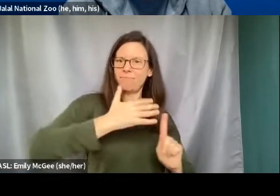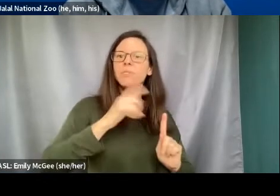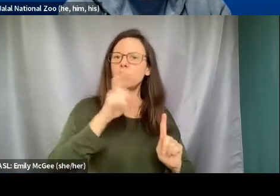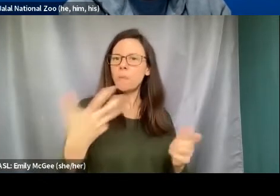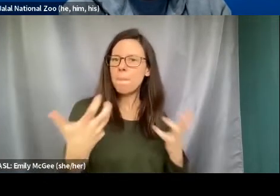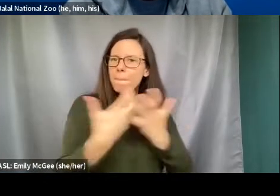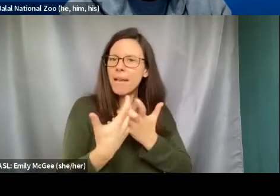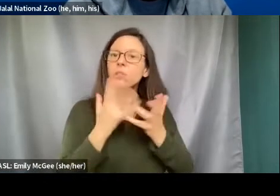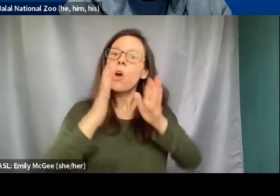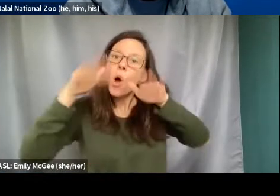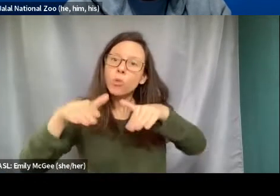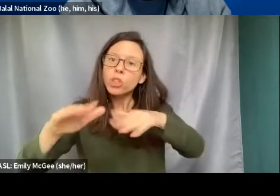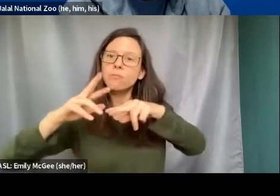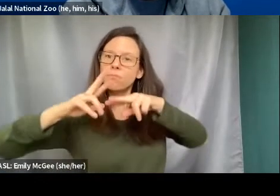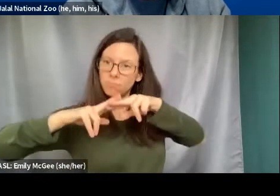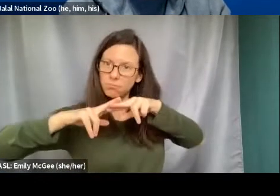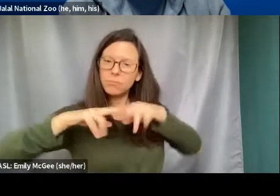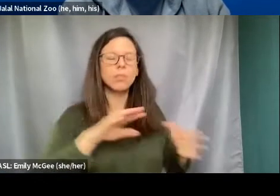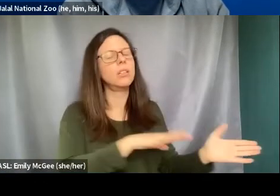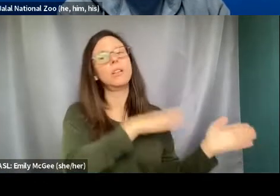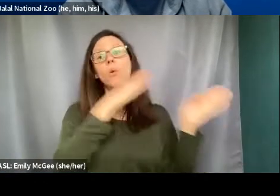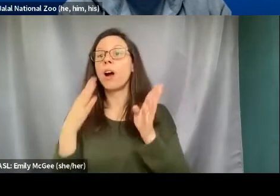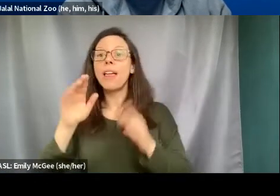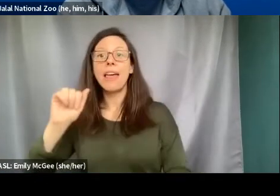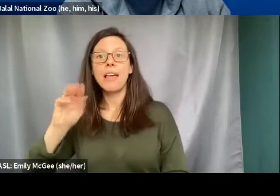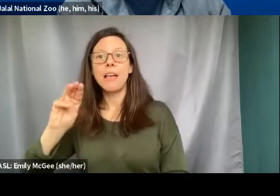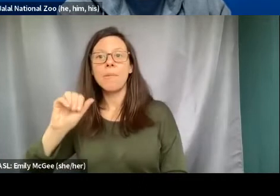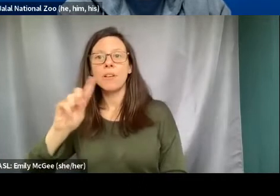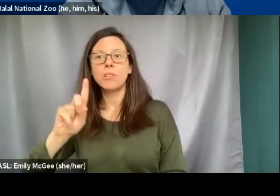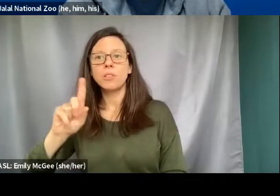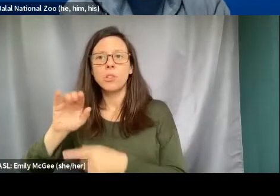know, our Amazonia exhibits that require water that's, you know, a little more acidic and fresh.